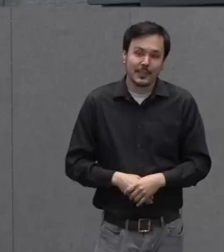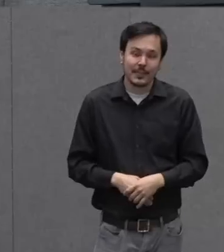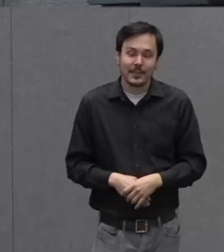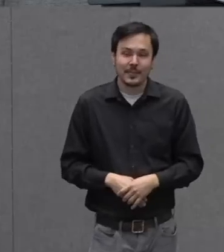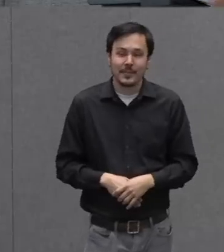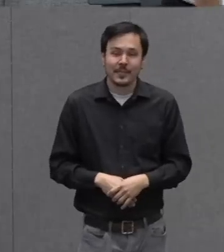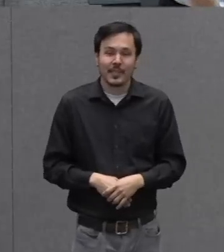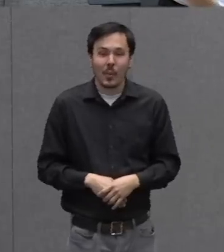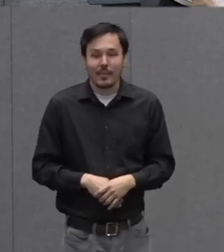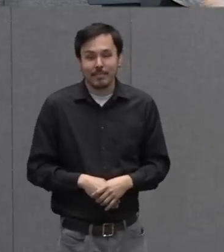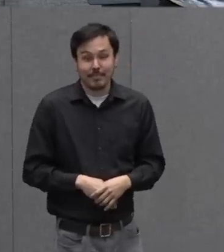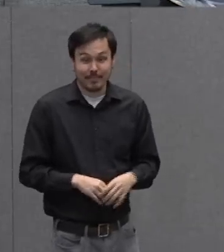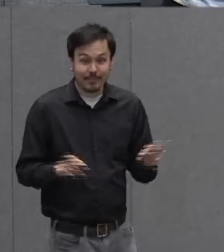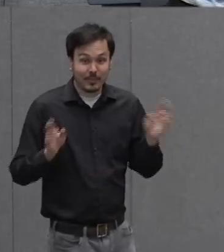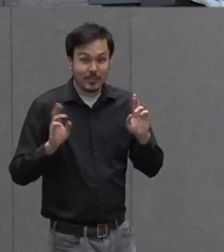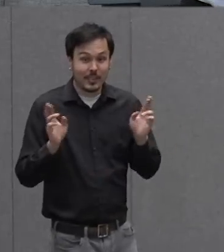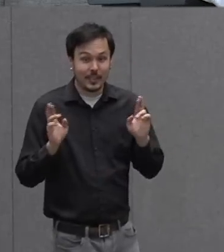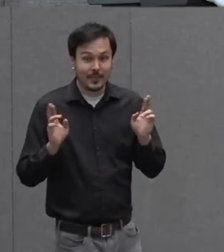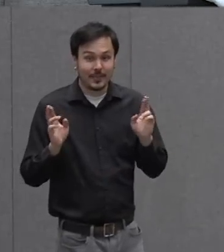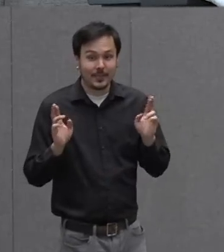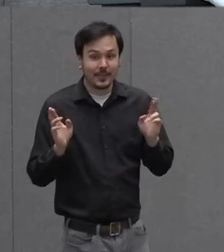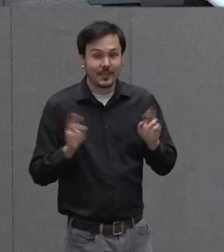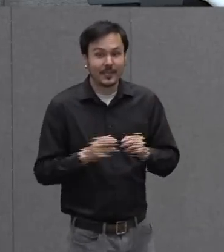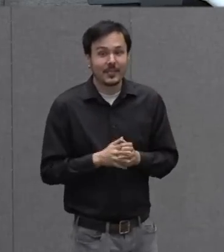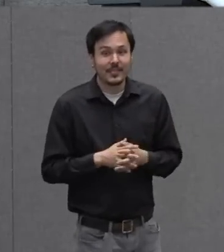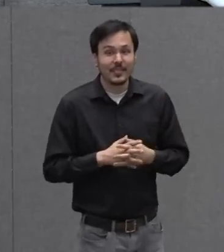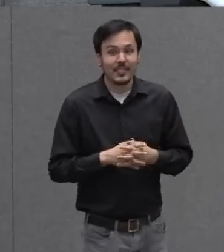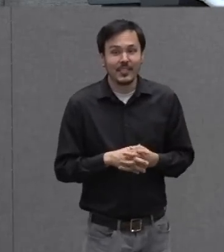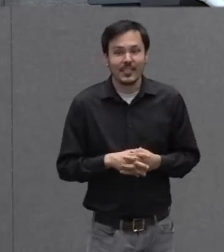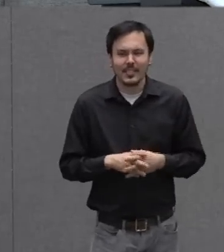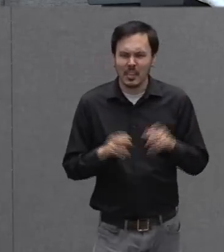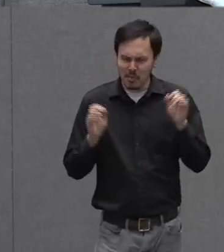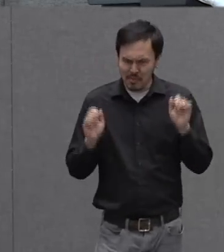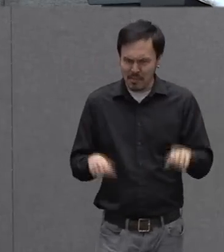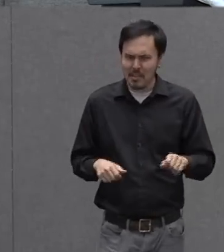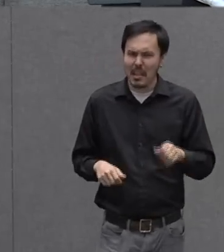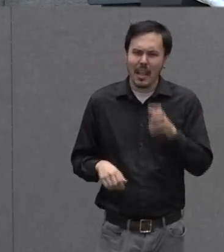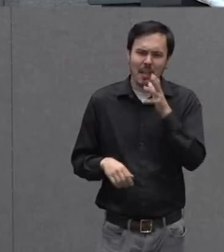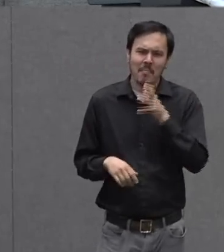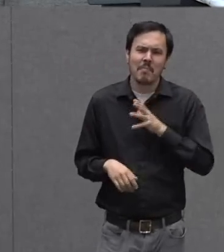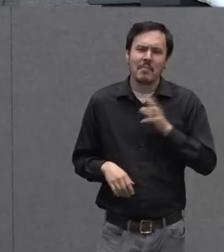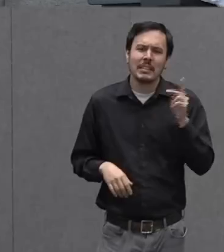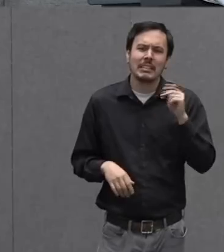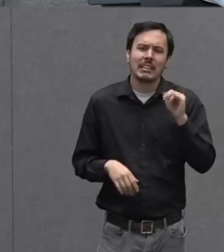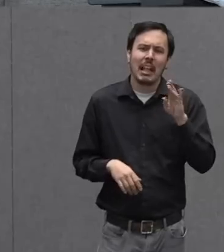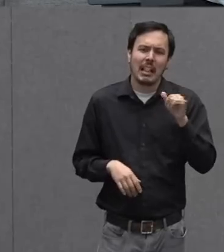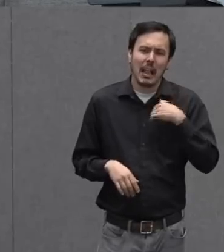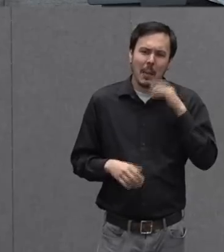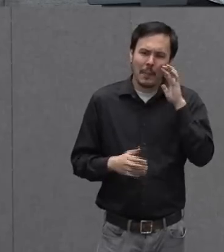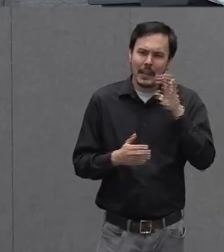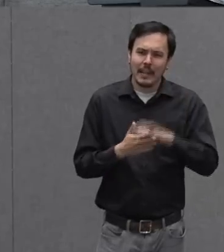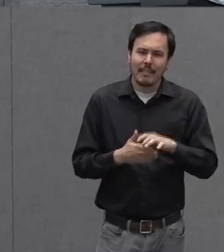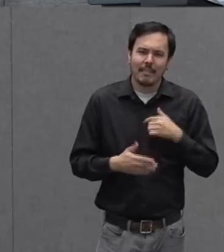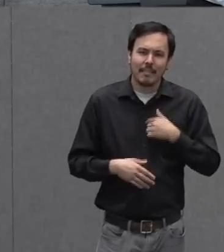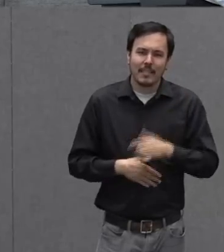All right, ready? You can do this, Miss Kathy, I believe in you. Rock, paper, scissor, shoot.